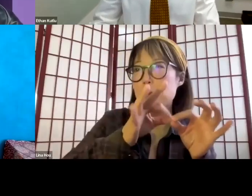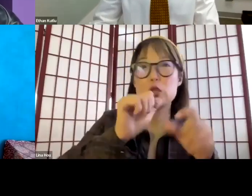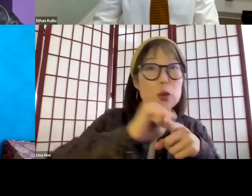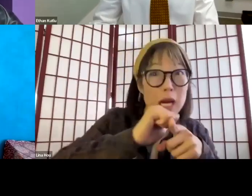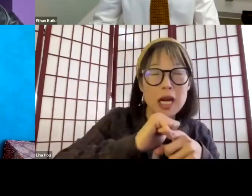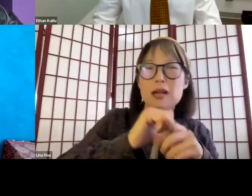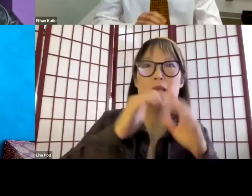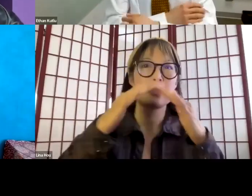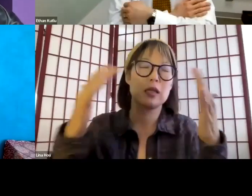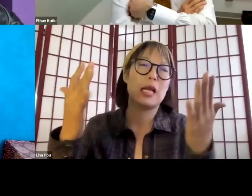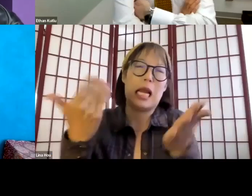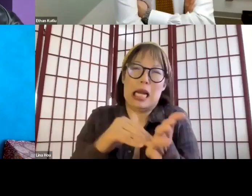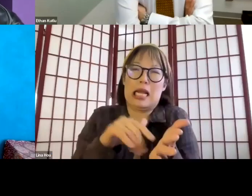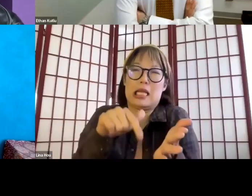"You can't be involved with interpreter training."